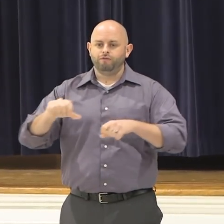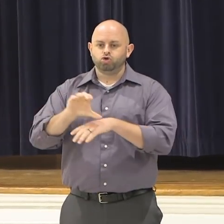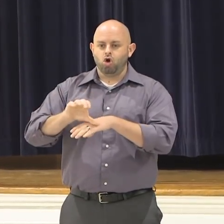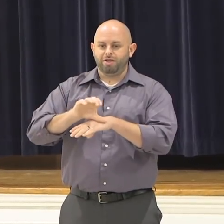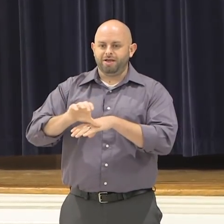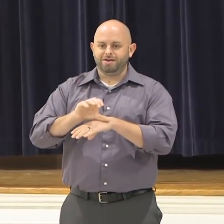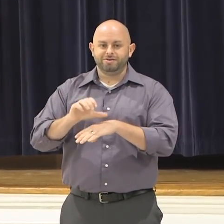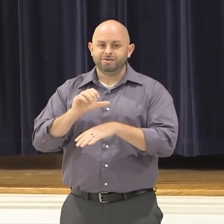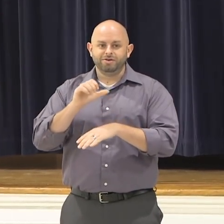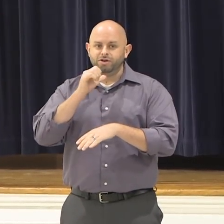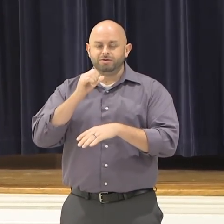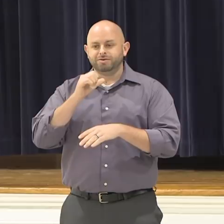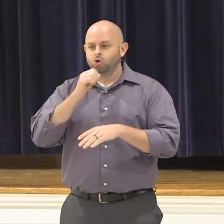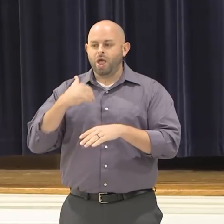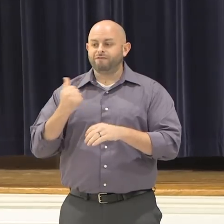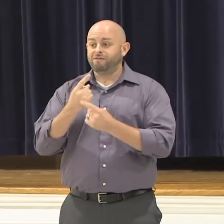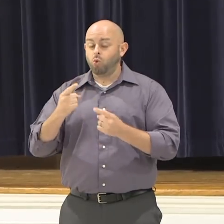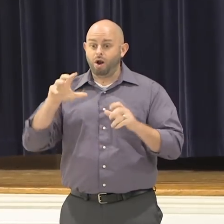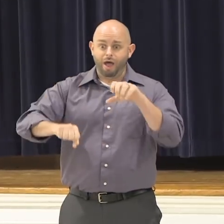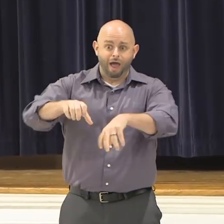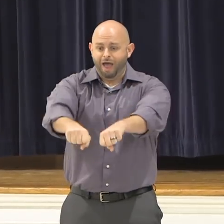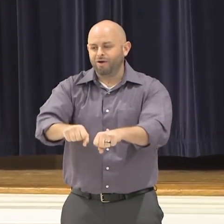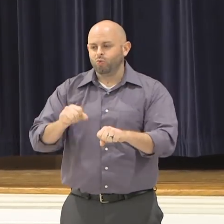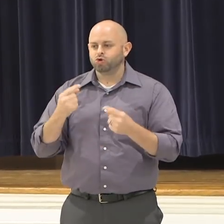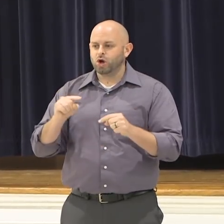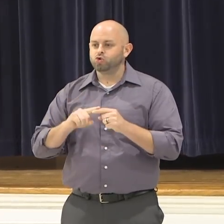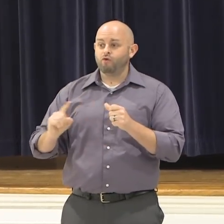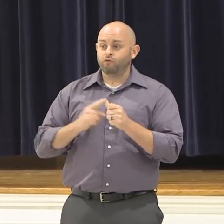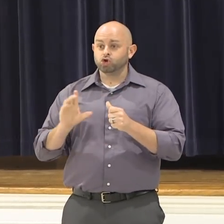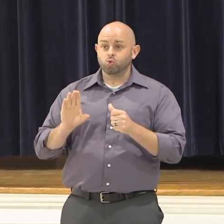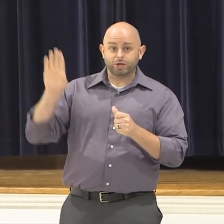total free-for-all we're gonna try to do like a first to raise your hand